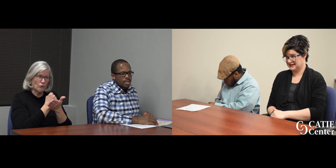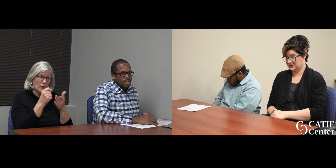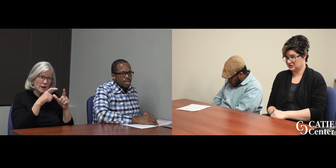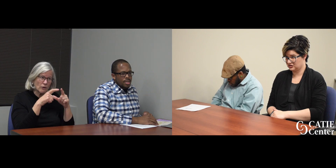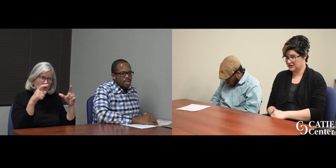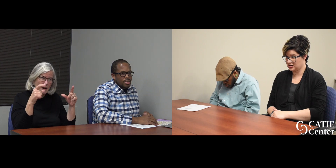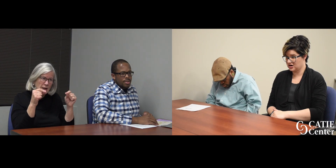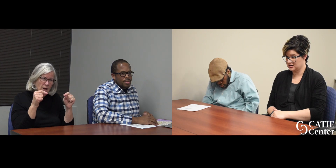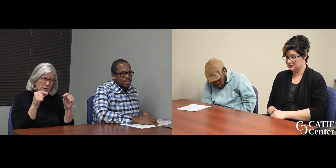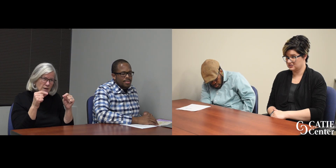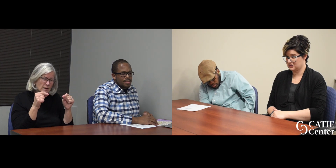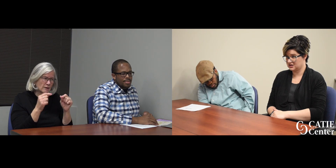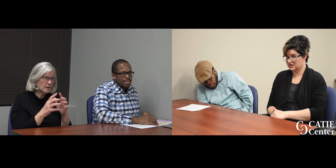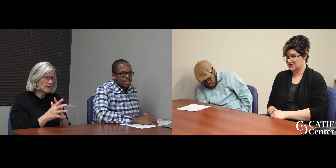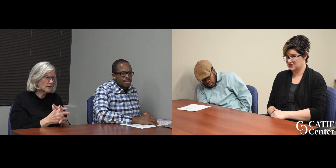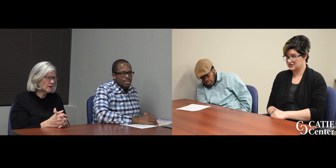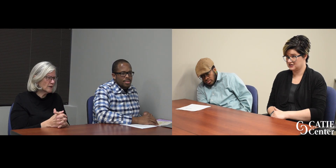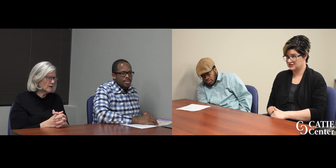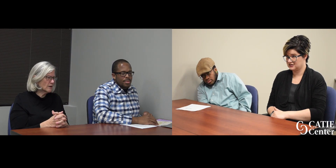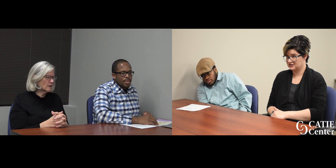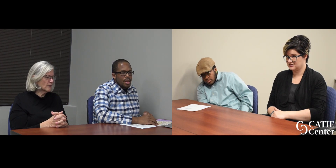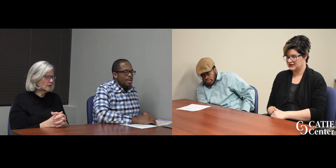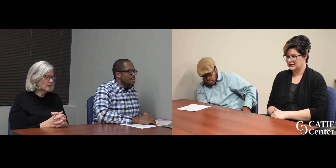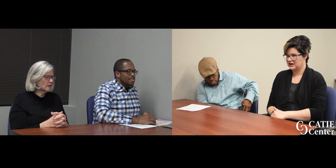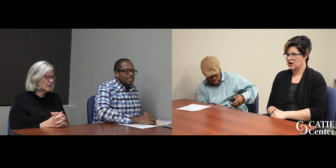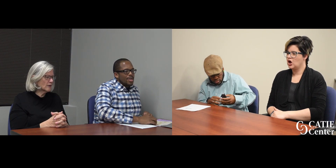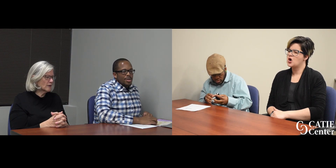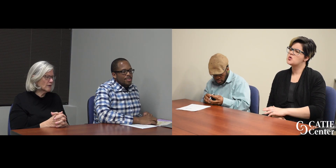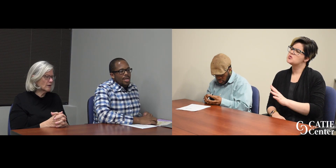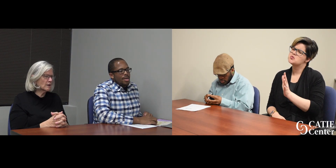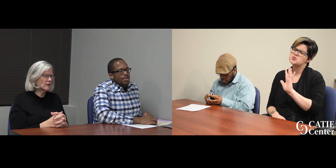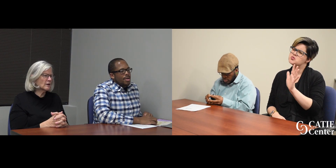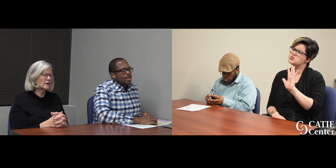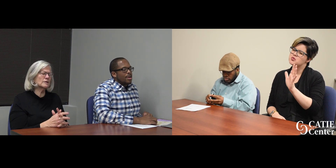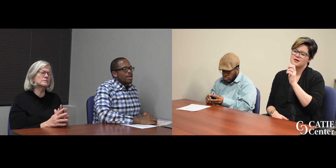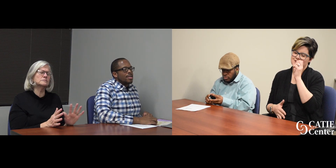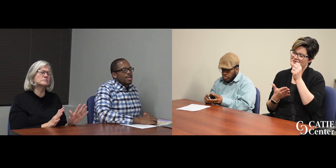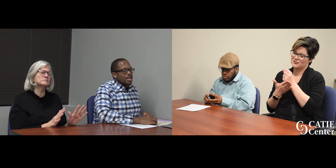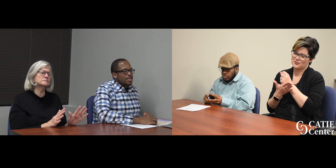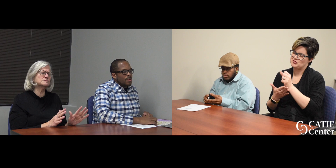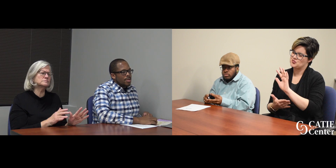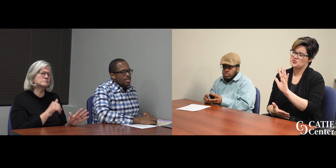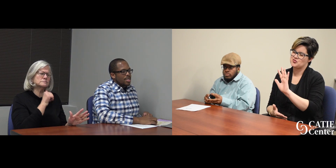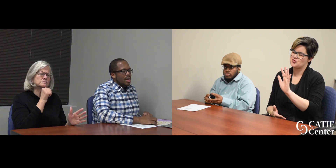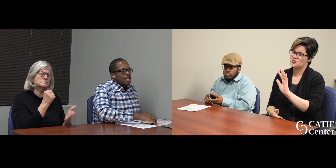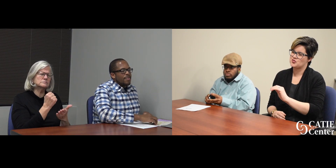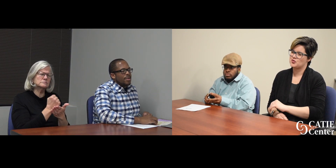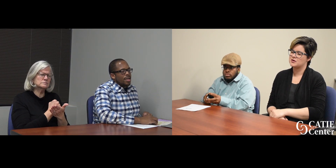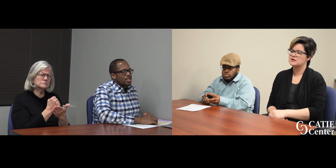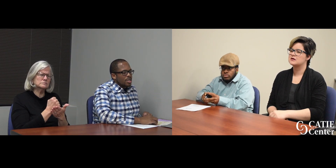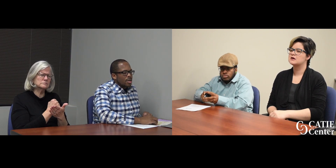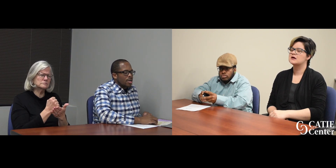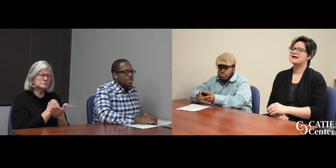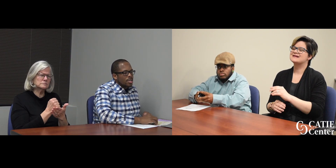Is it like a credit card, or...? No not a credit card. It's more just an identification card.